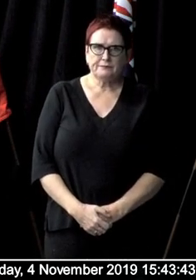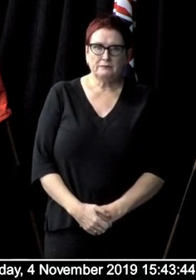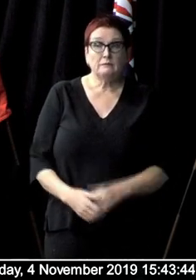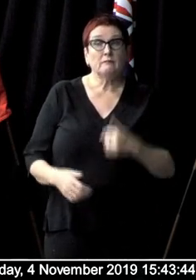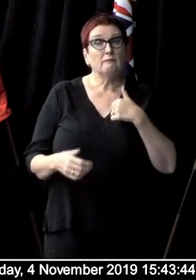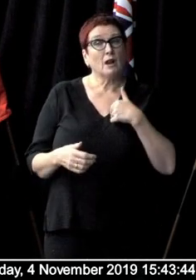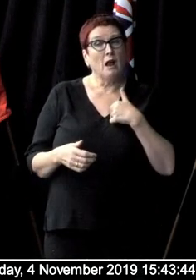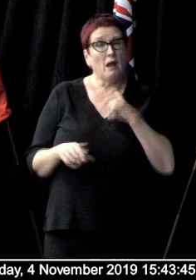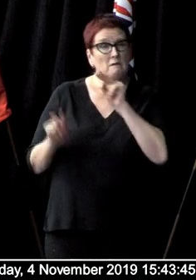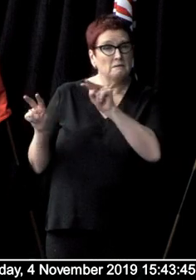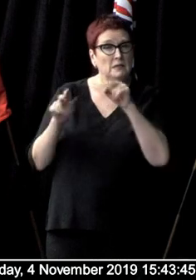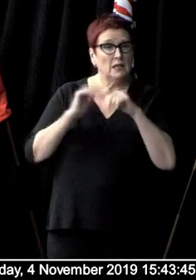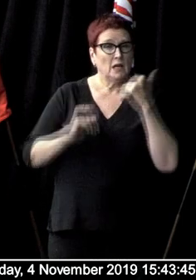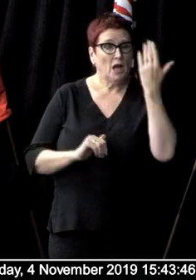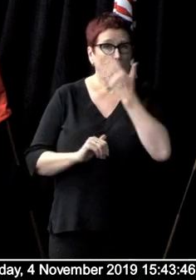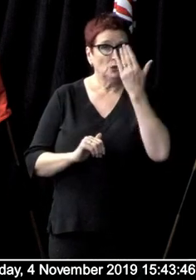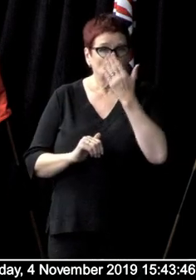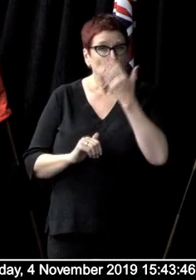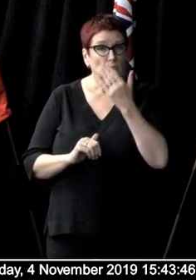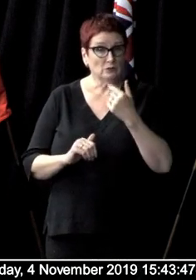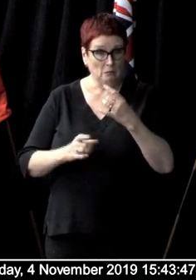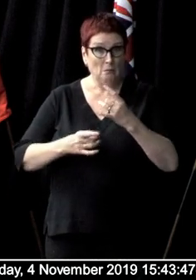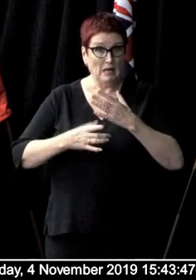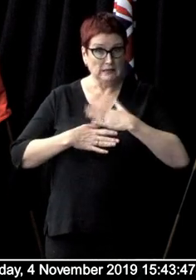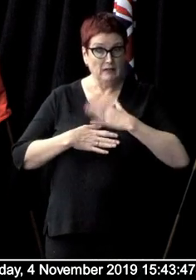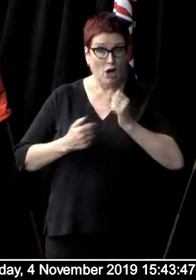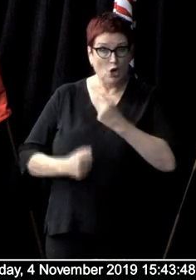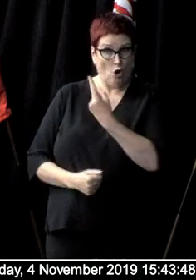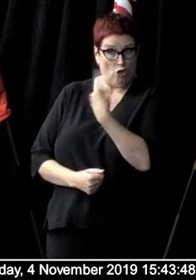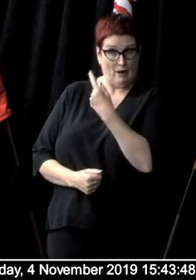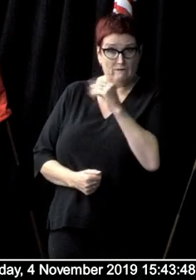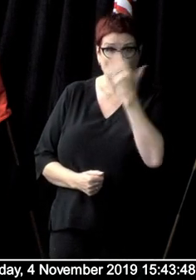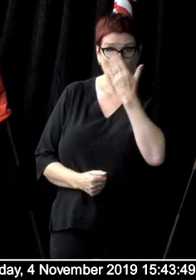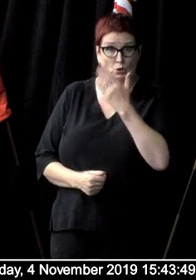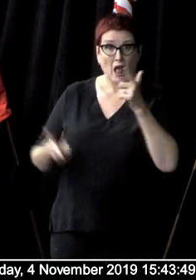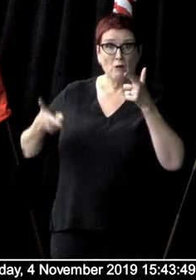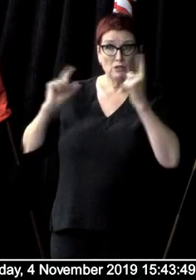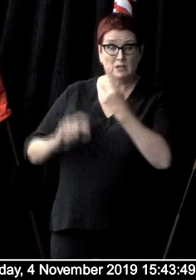that we were threatened with the – the principal told us that it didn’t matter